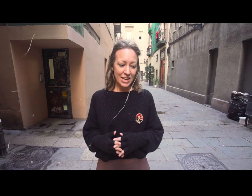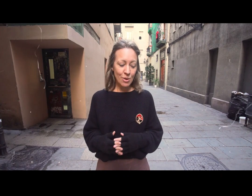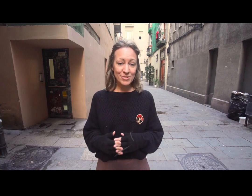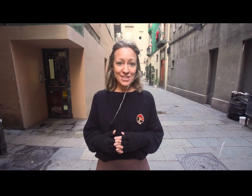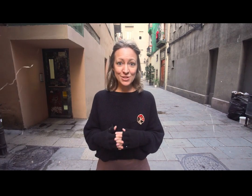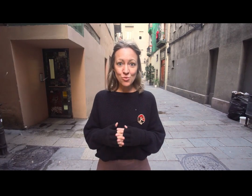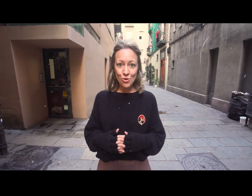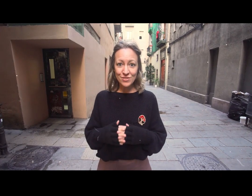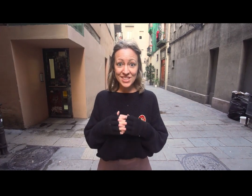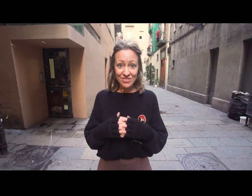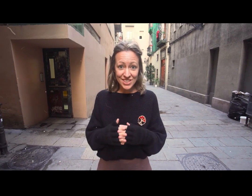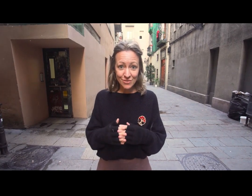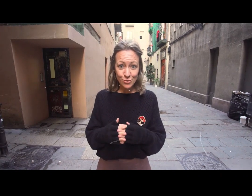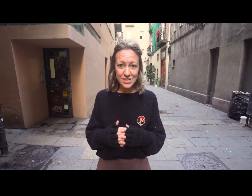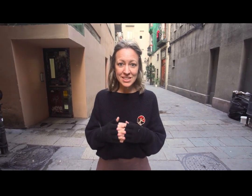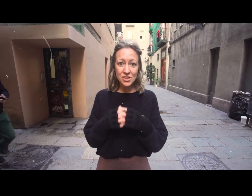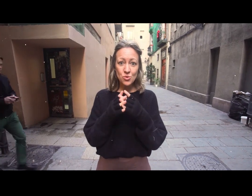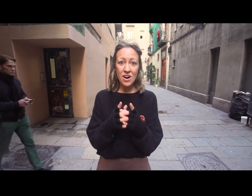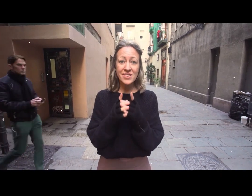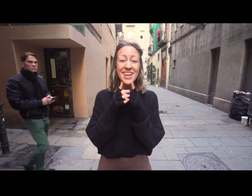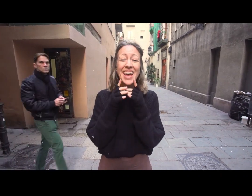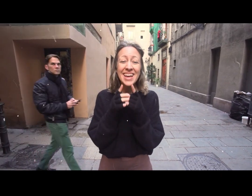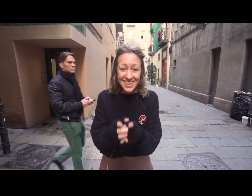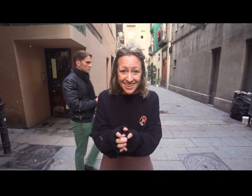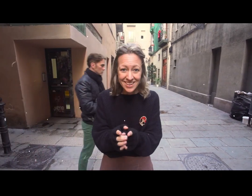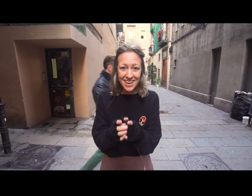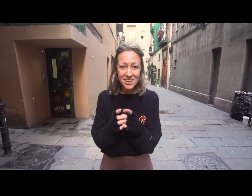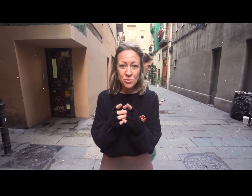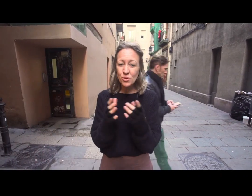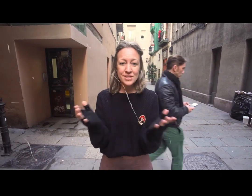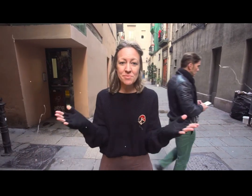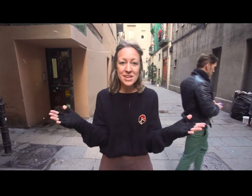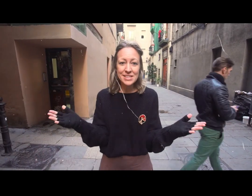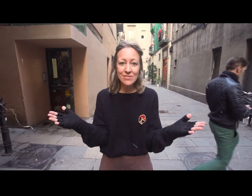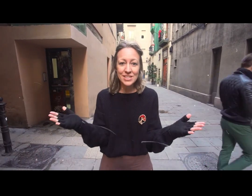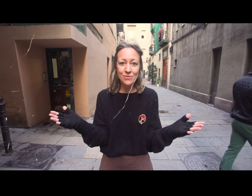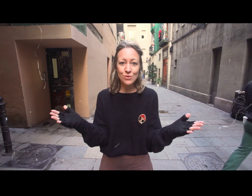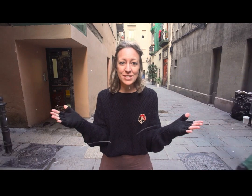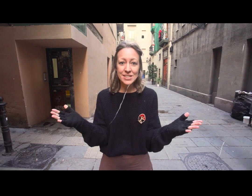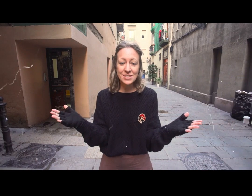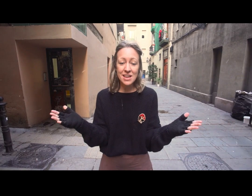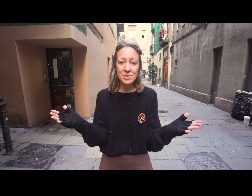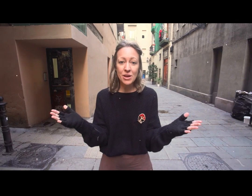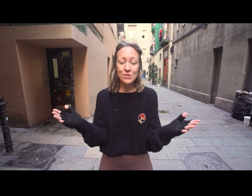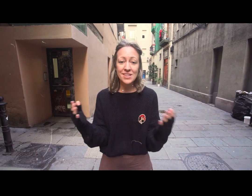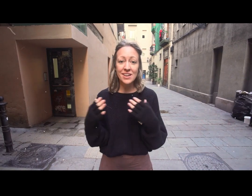It represents the war of 1714. You ask any Catalan what does 1714 mean to them